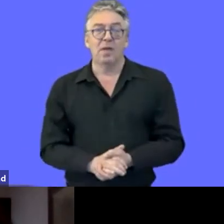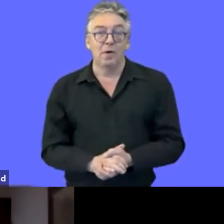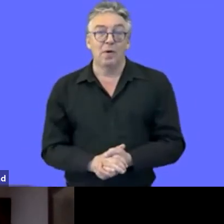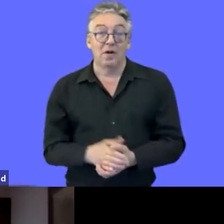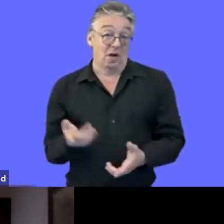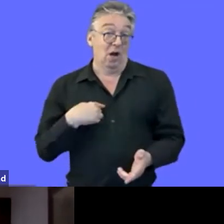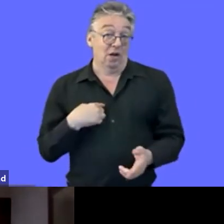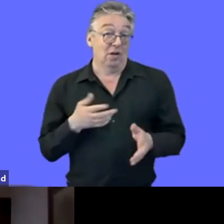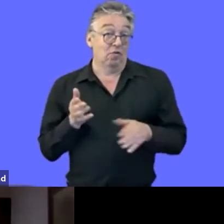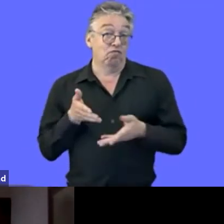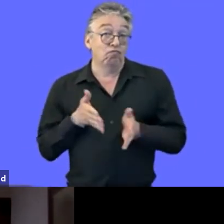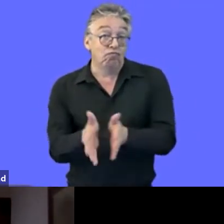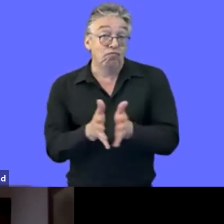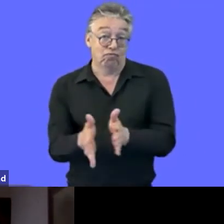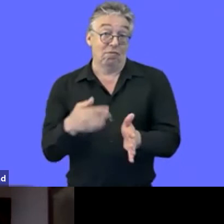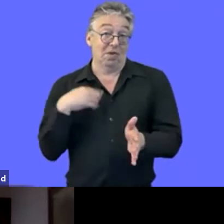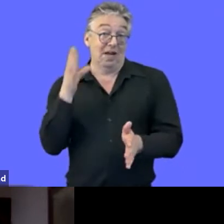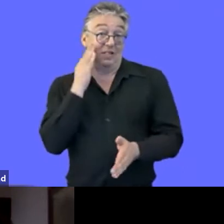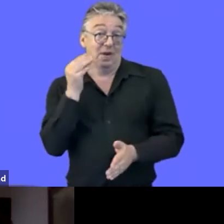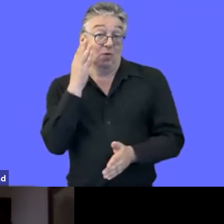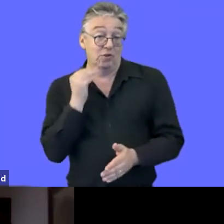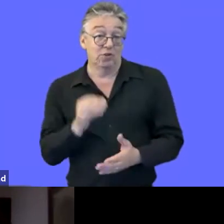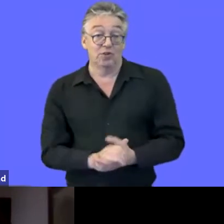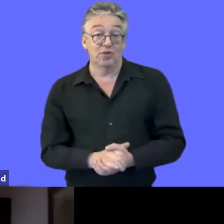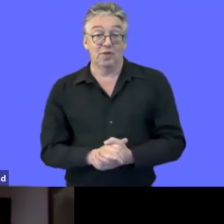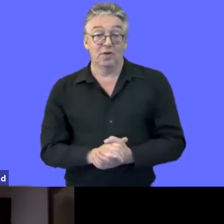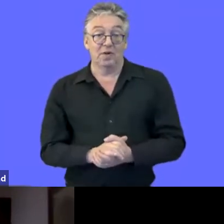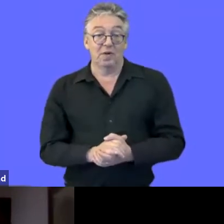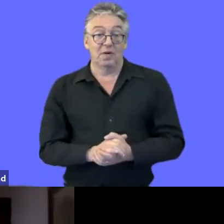I will talk to you about the CEDAW optional protocol